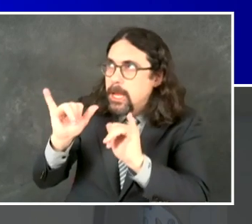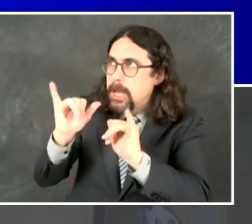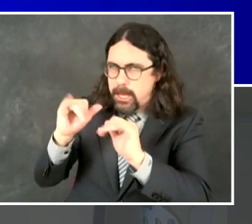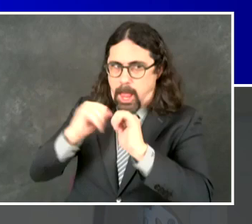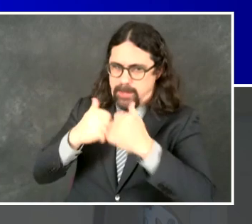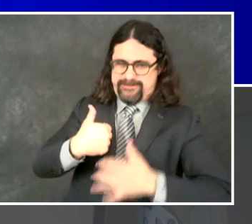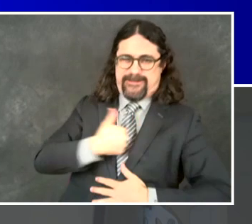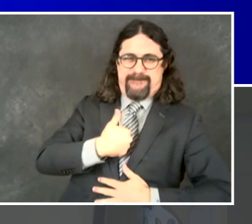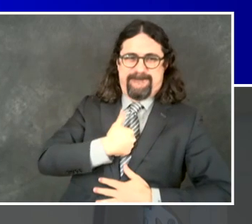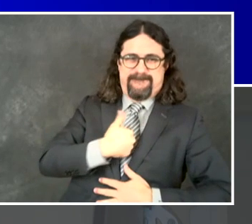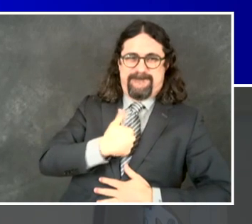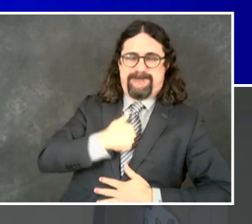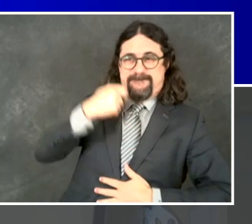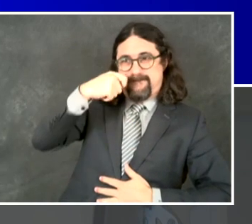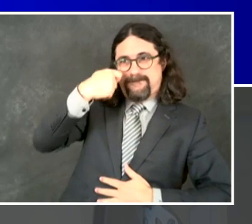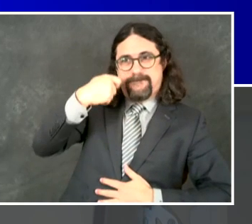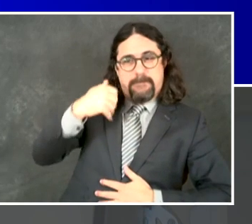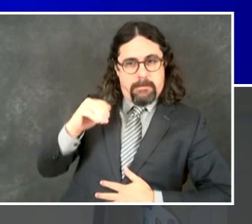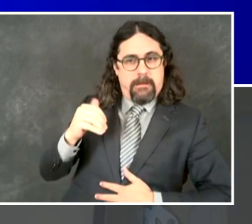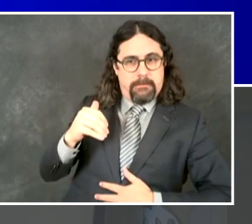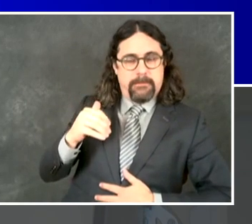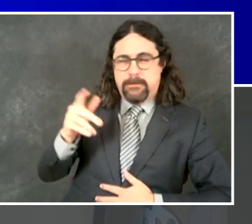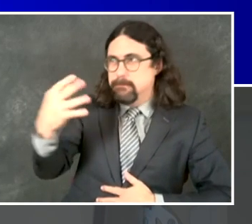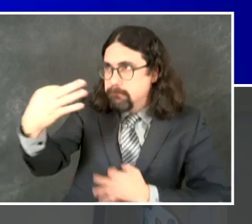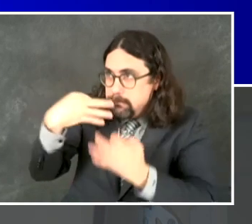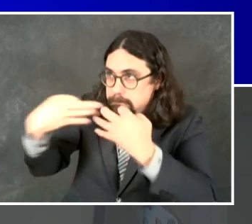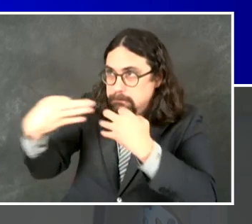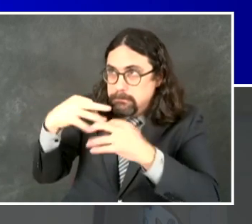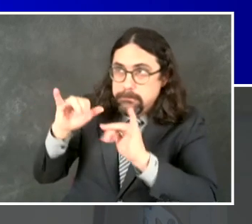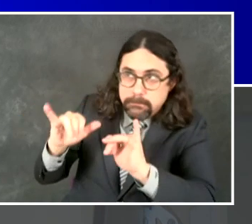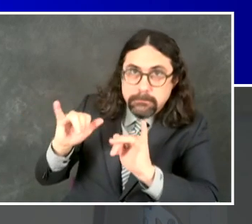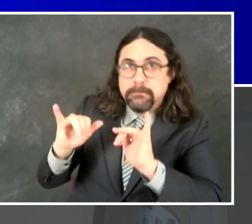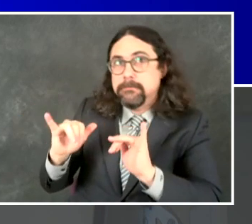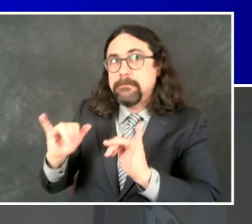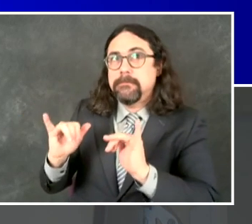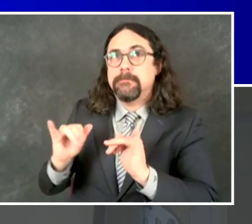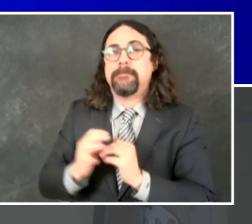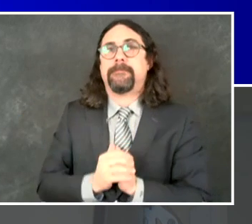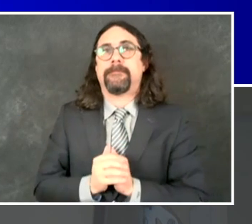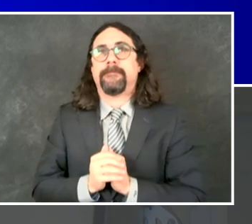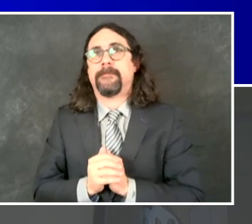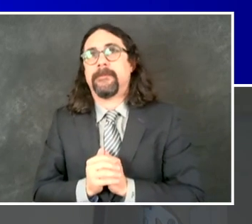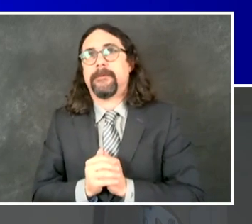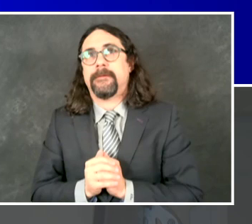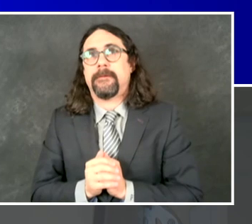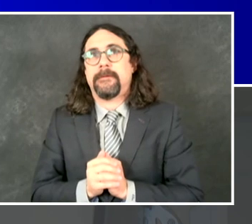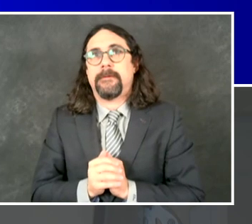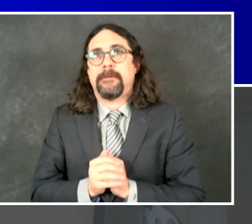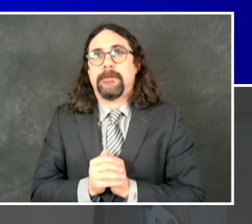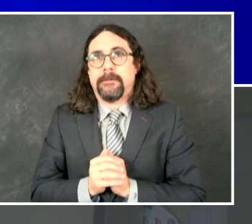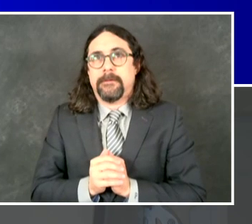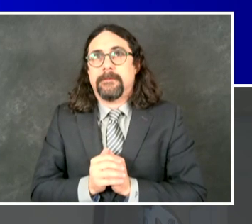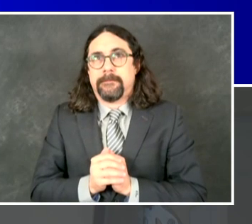STERILE Q TIP, PUTS THAT IN THE NOSE, NOT WAY DEEP, JUST ENOUGH